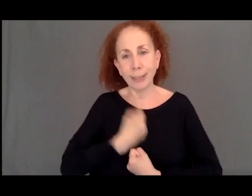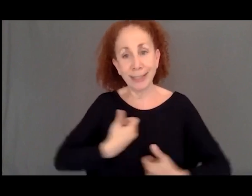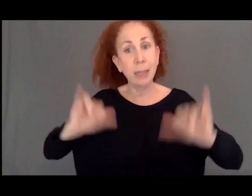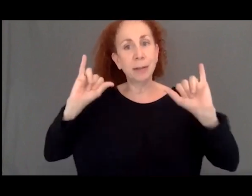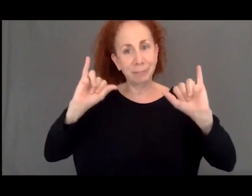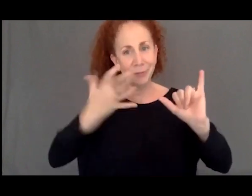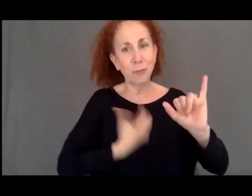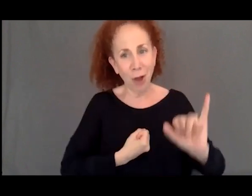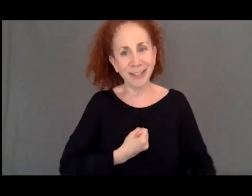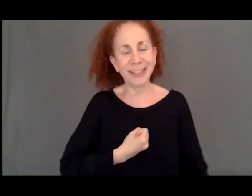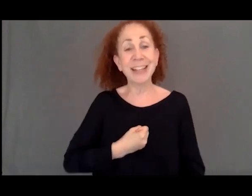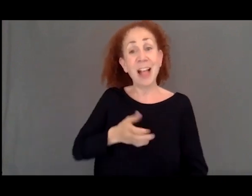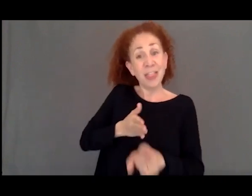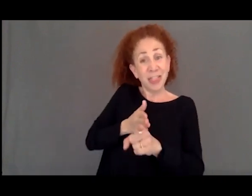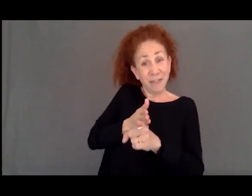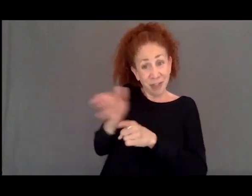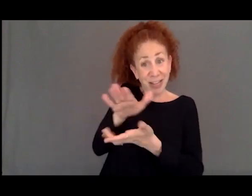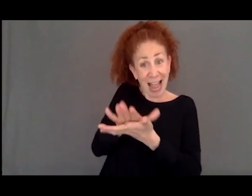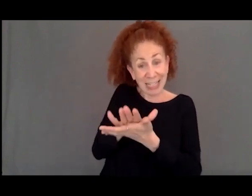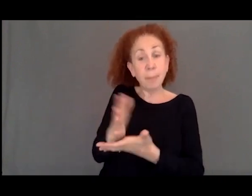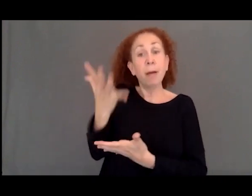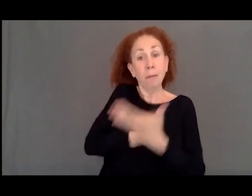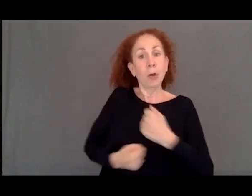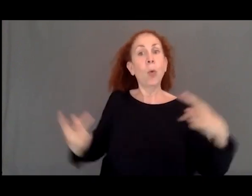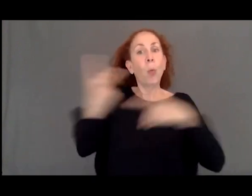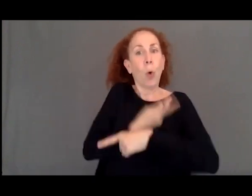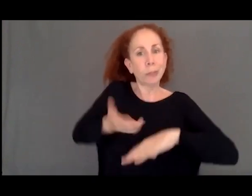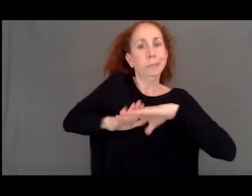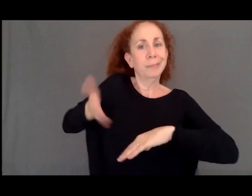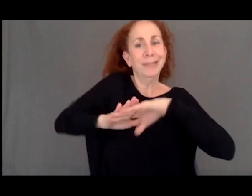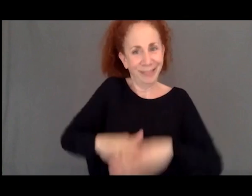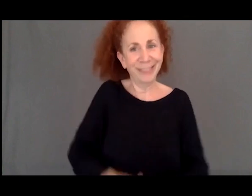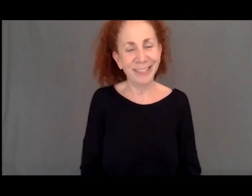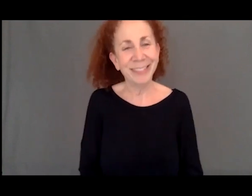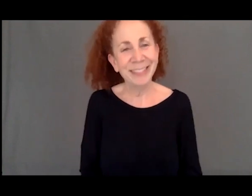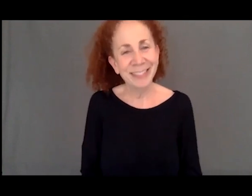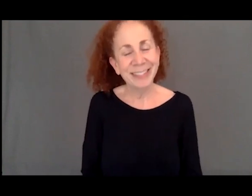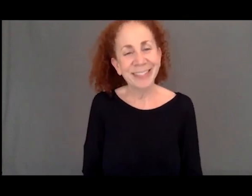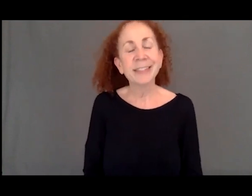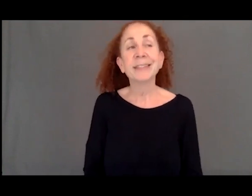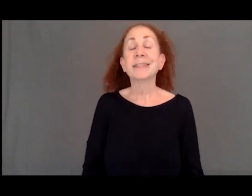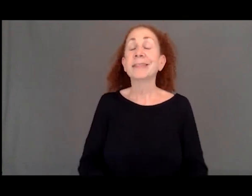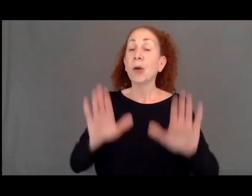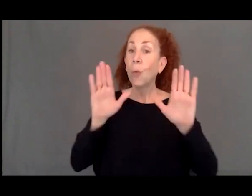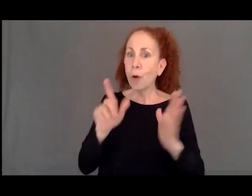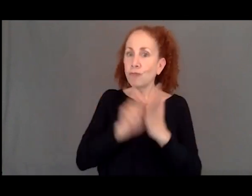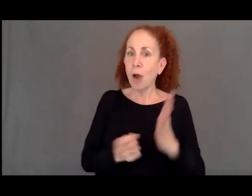And academia just compounded that because academia is very repressed. And so what was really great about writing these novels